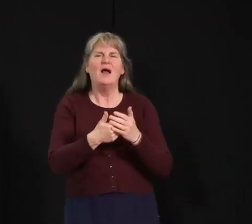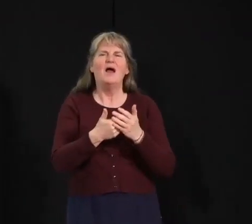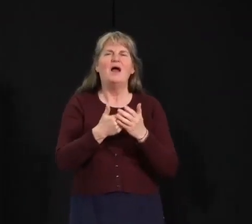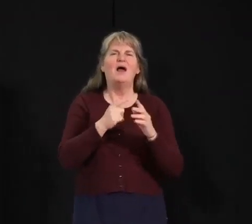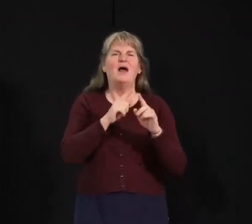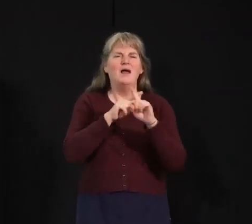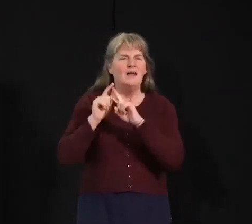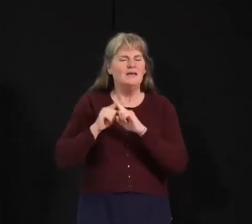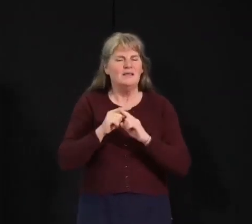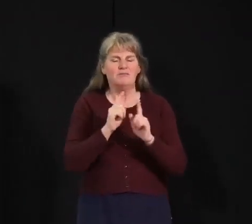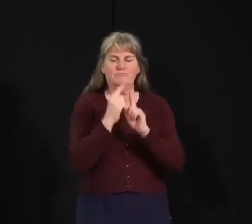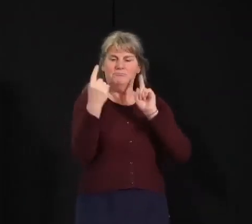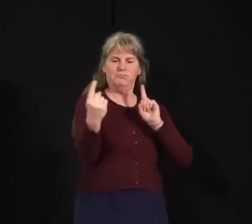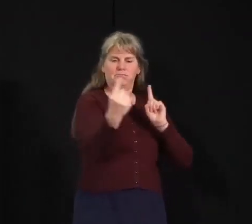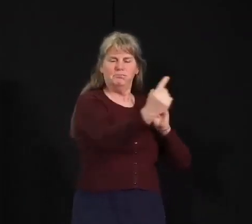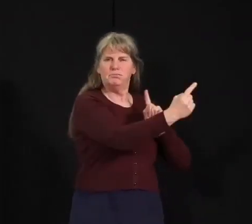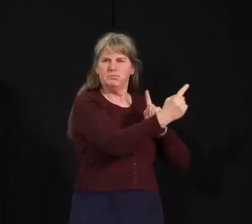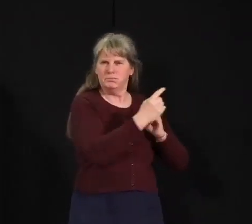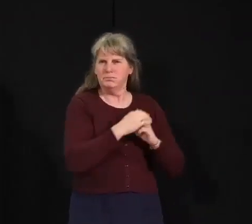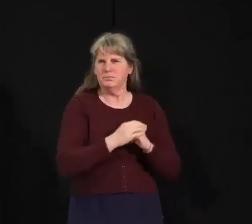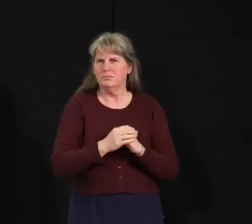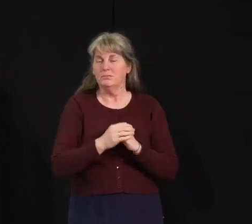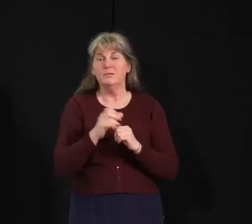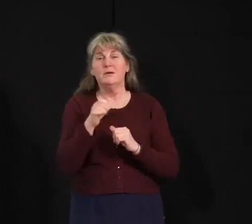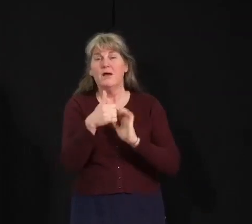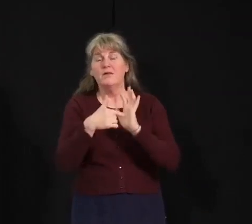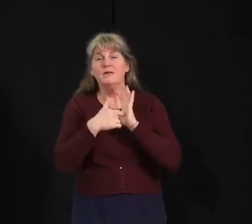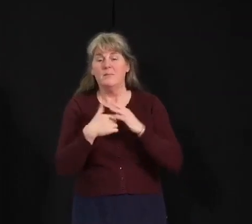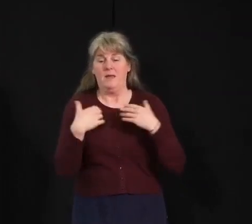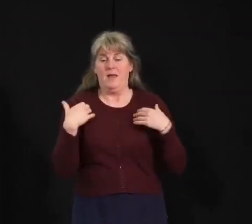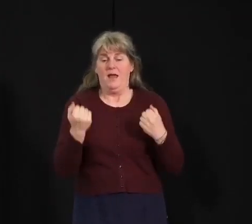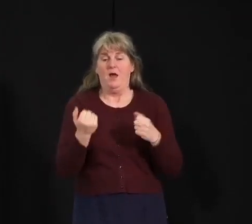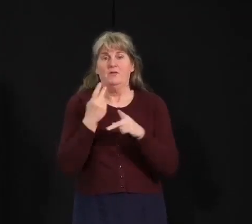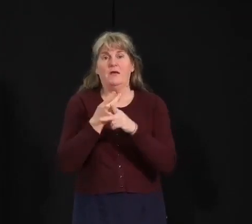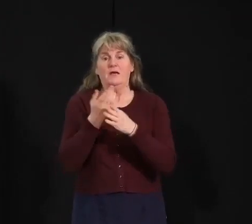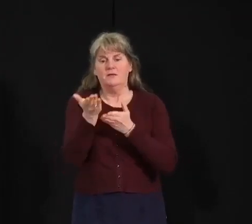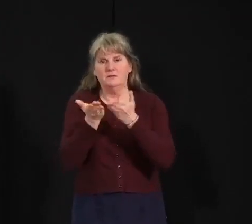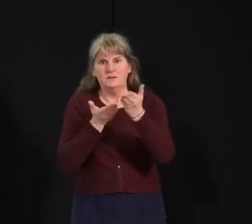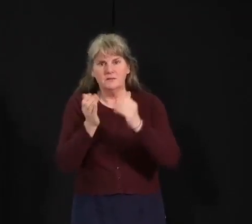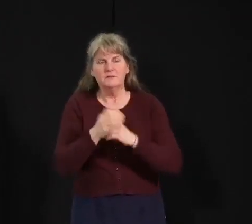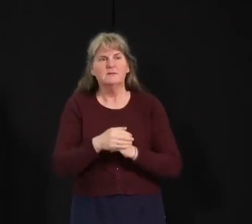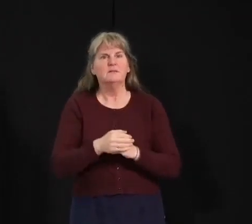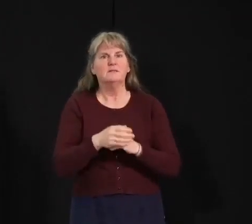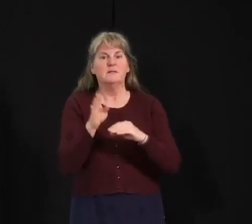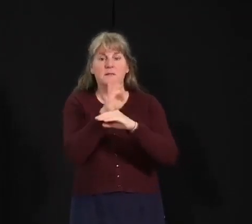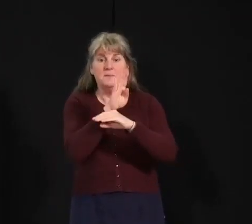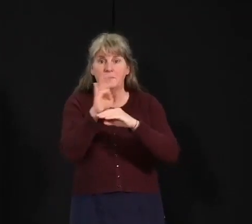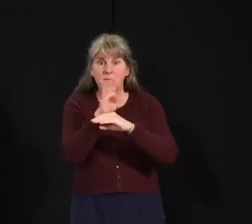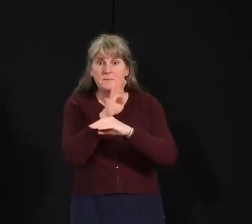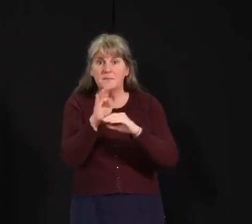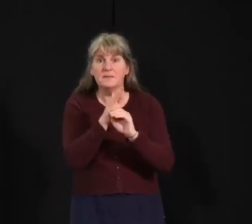is affected by orders, who may be not directly under order but whose services may be affected by current orders or